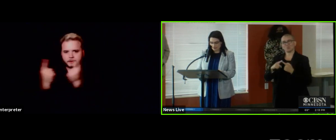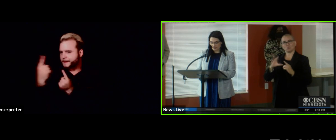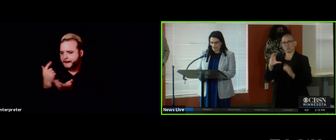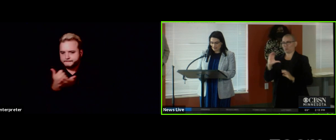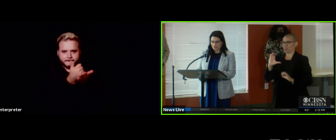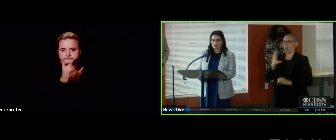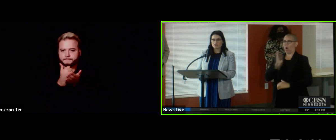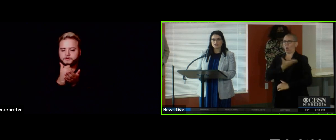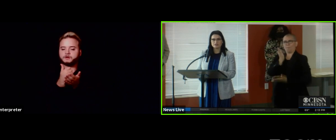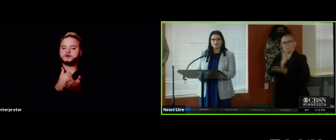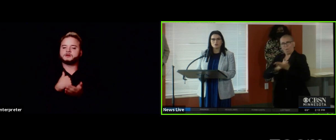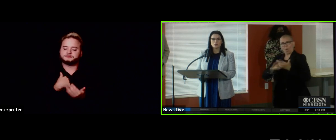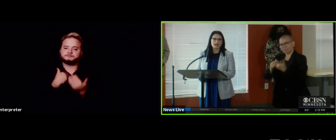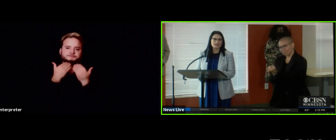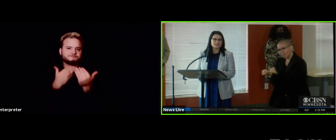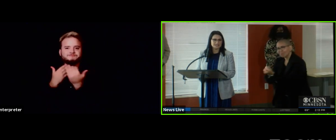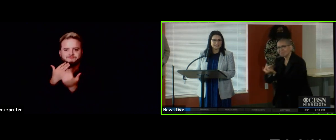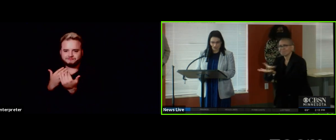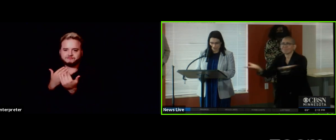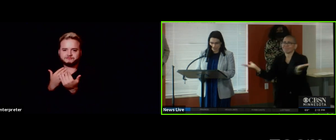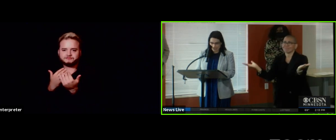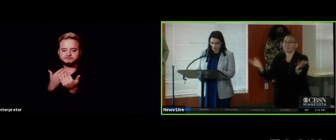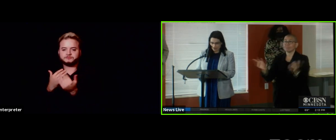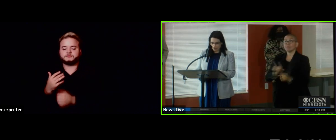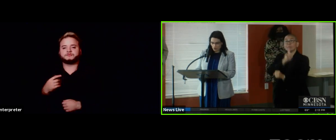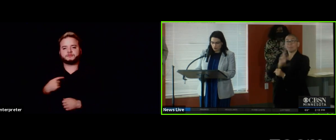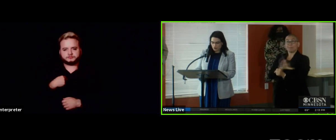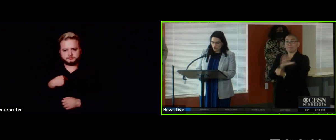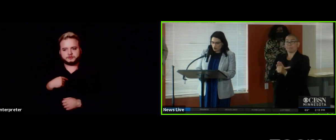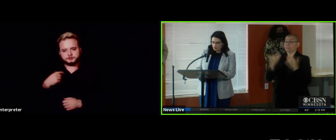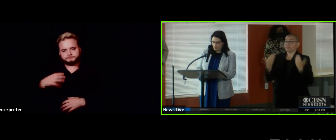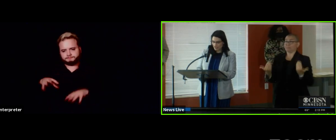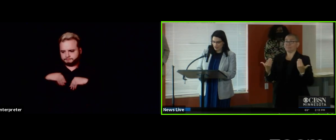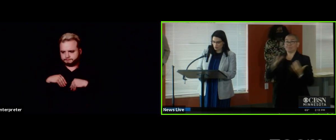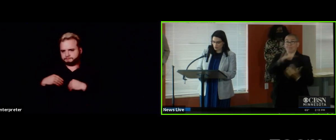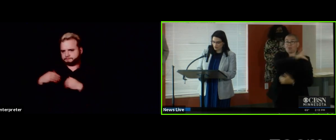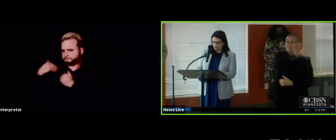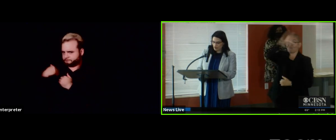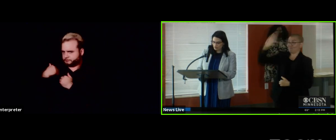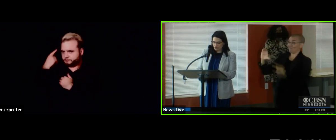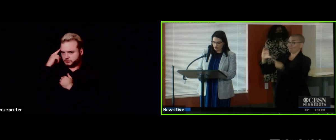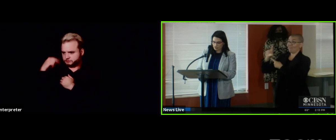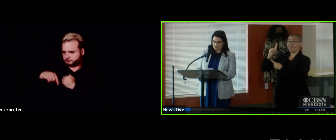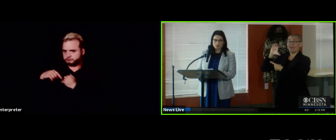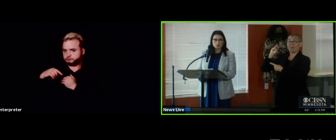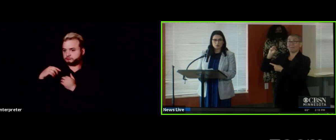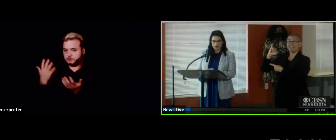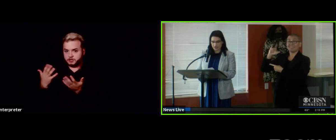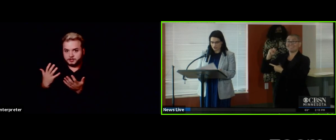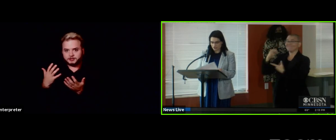does not start or end here today. When COVID began, we fought for our state appropriations